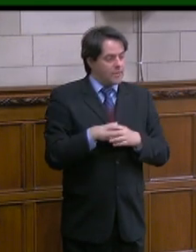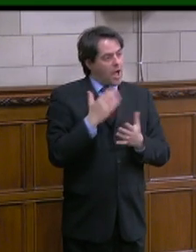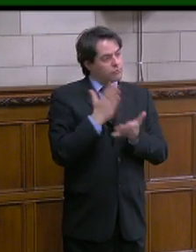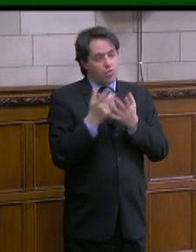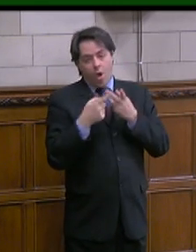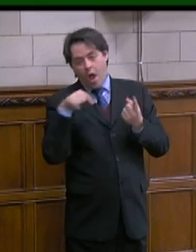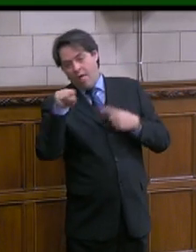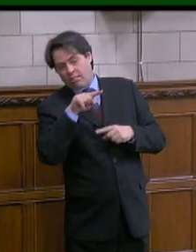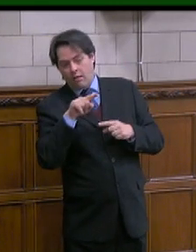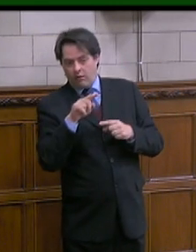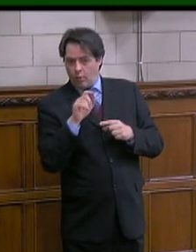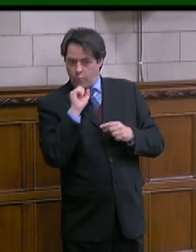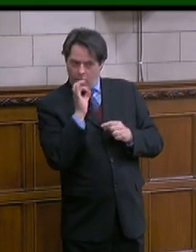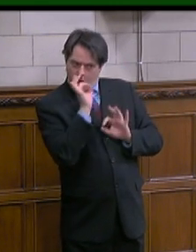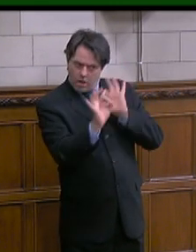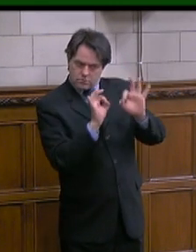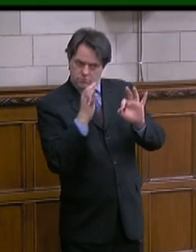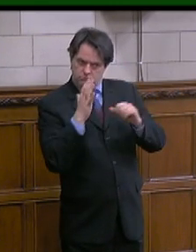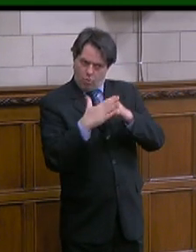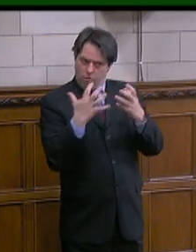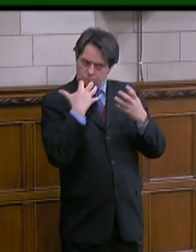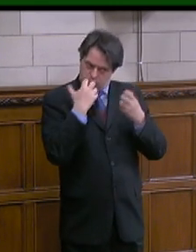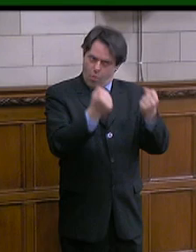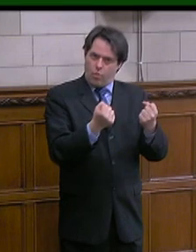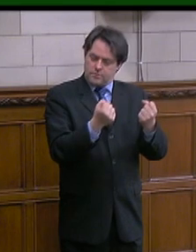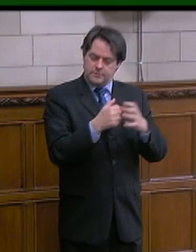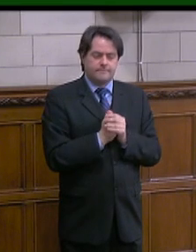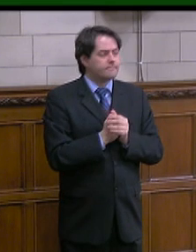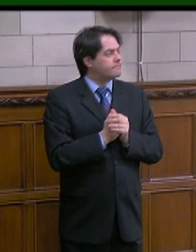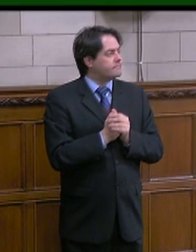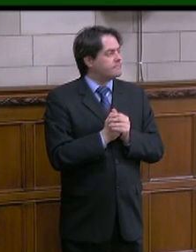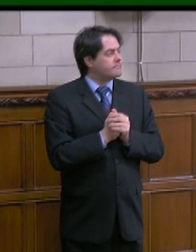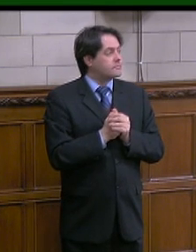Members will ask him to do the same.